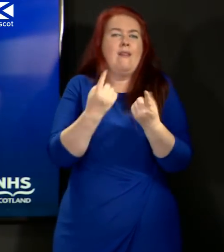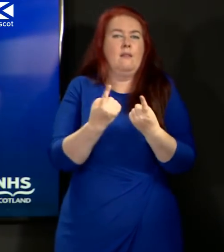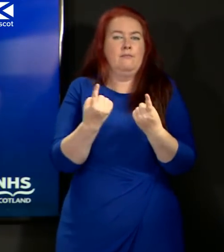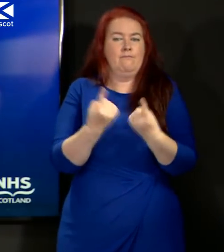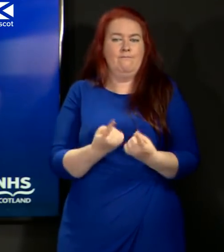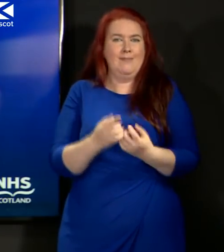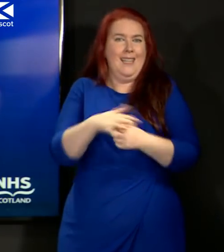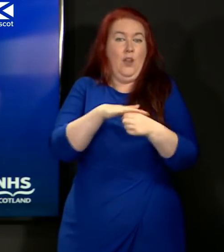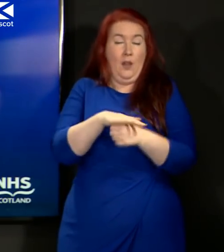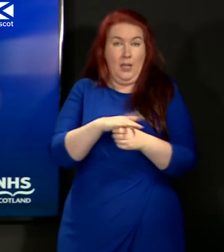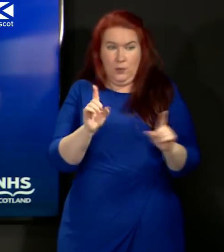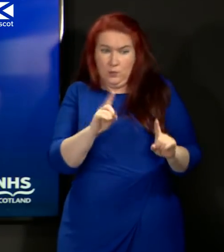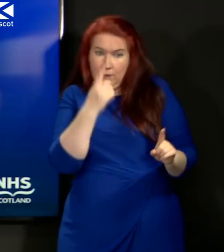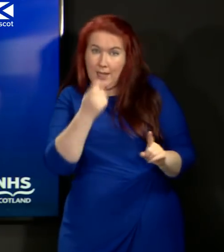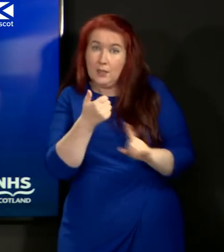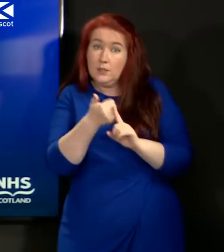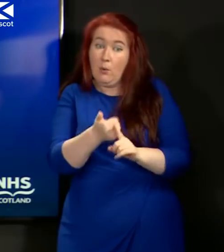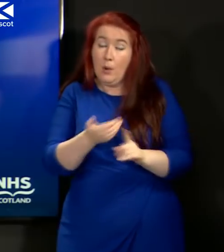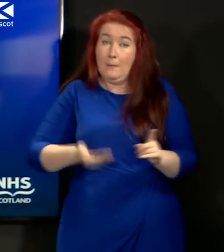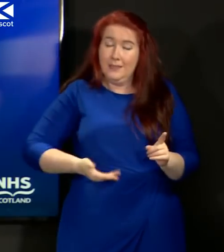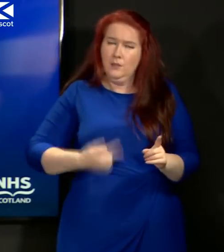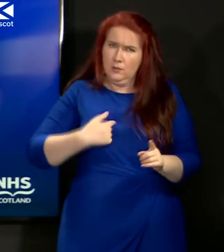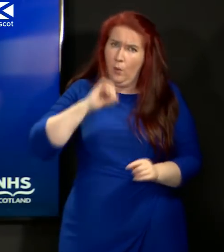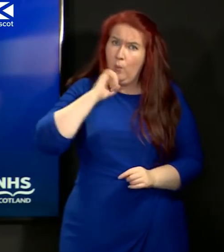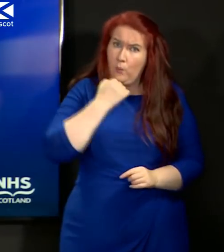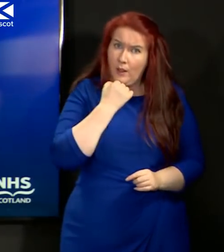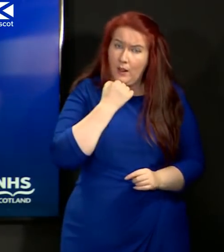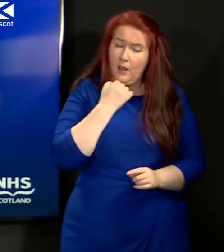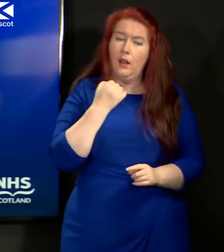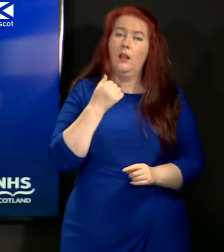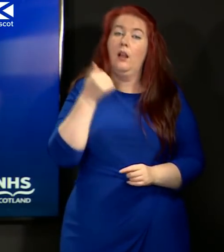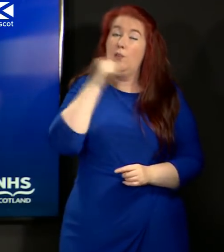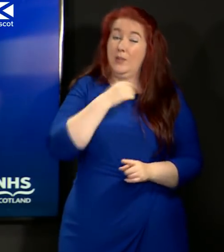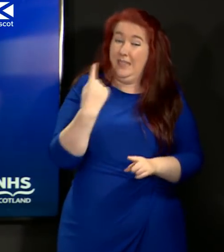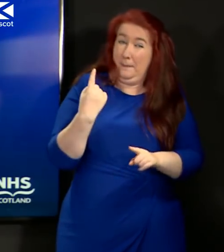to help support business, we will. But of course, immediately we have to make sure that